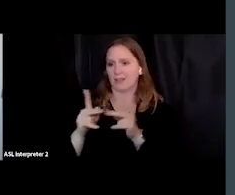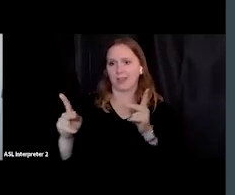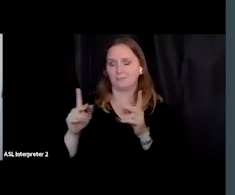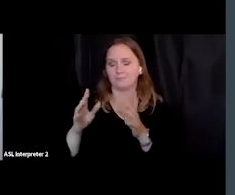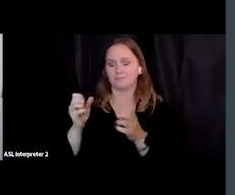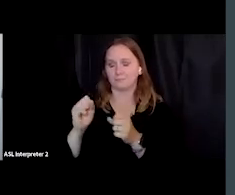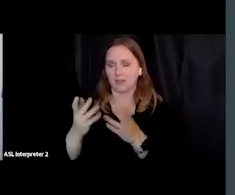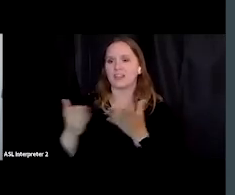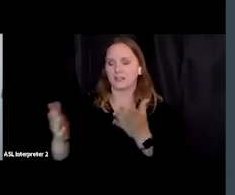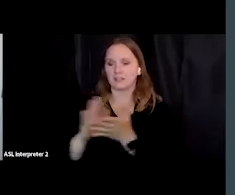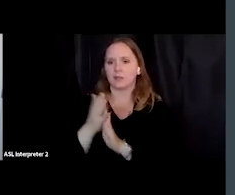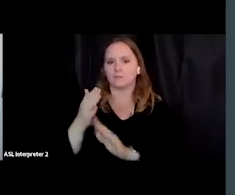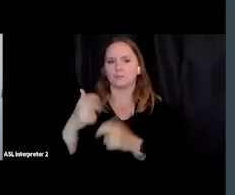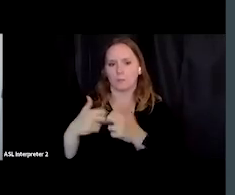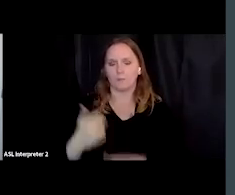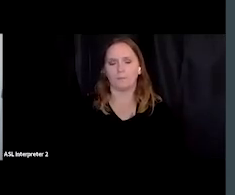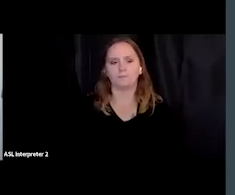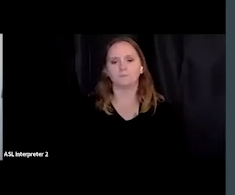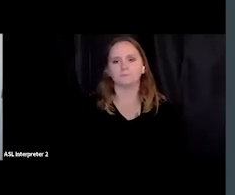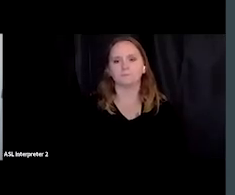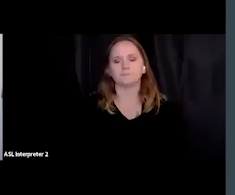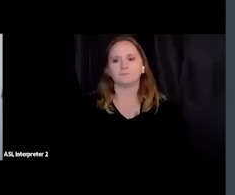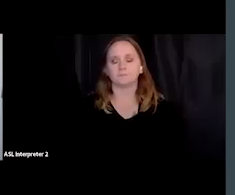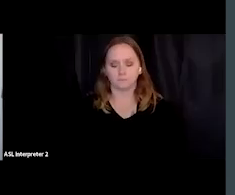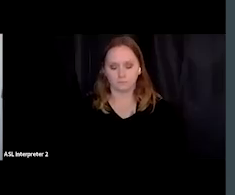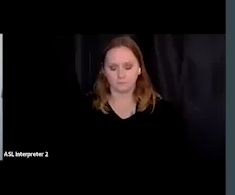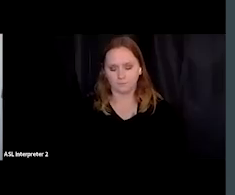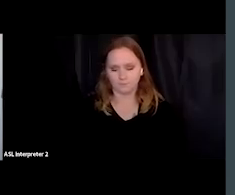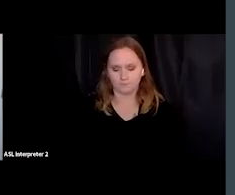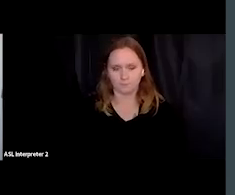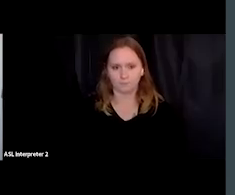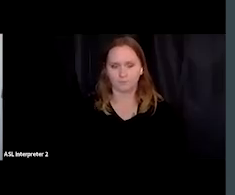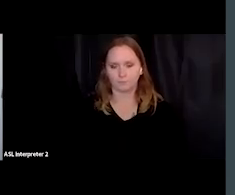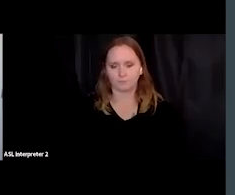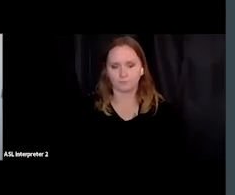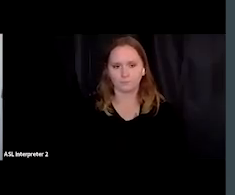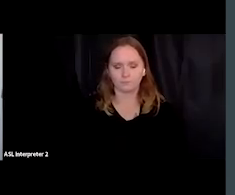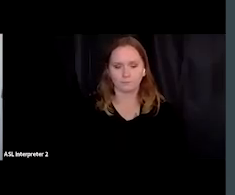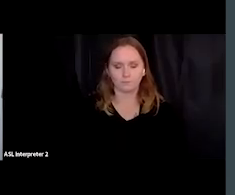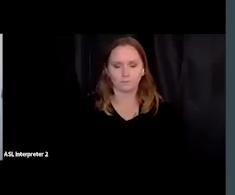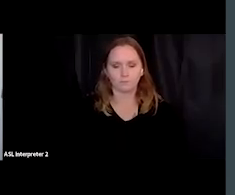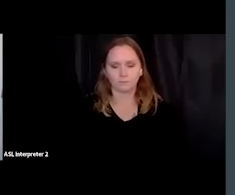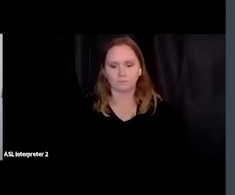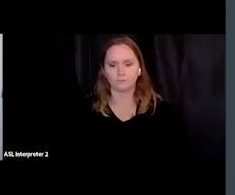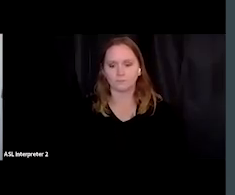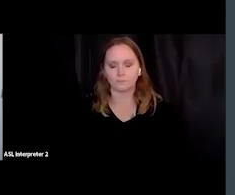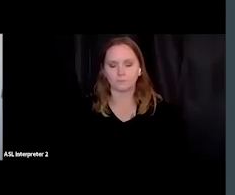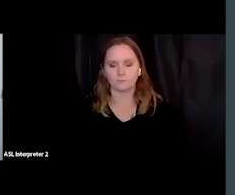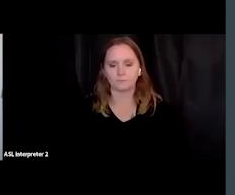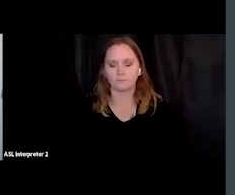This brings up a really important more theoretical or ethical question. You know, if someone is limited to just a locker, is that really hoarding?